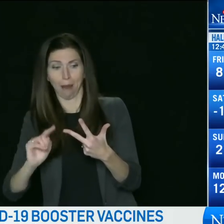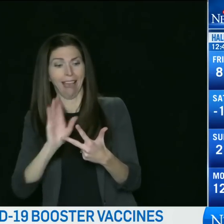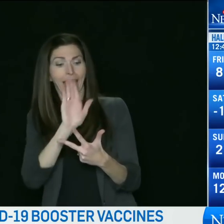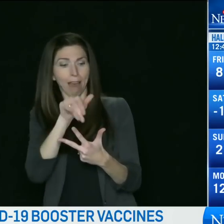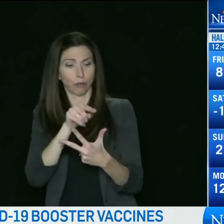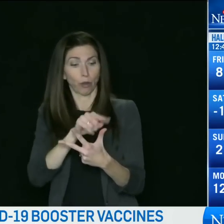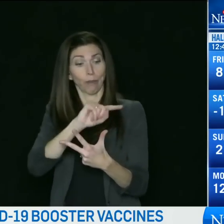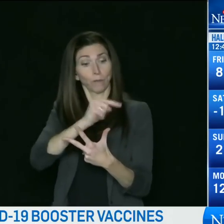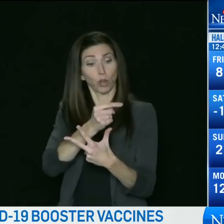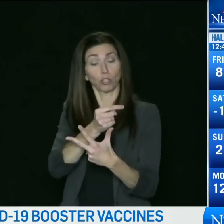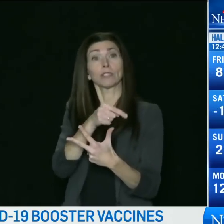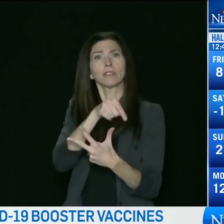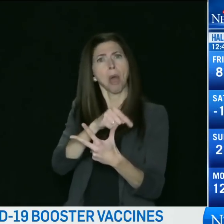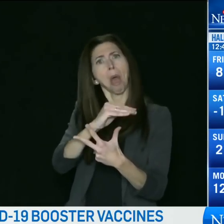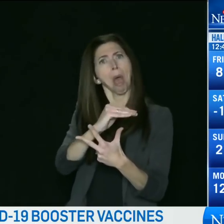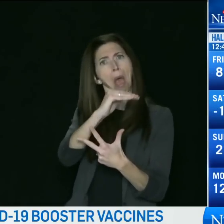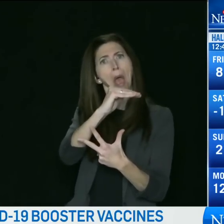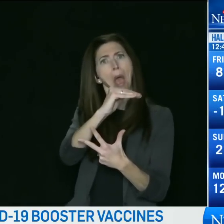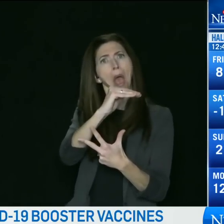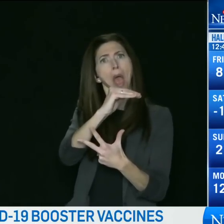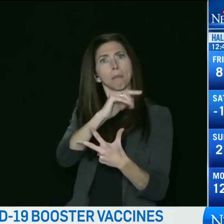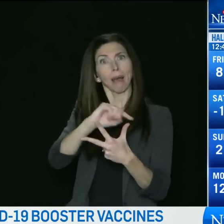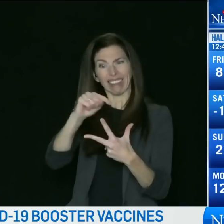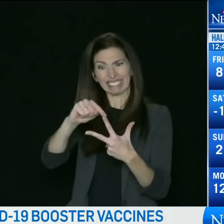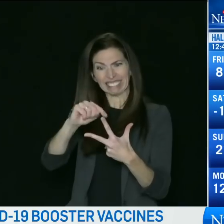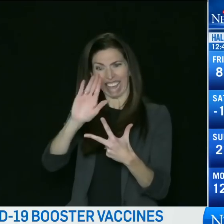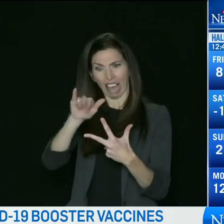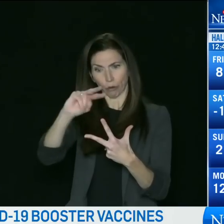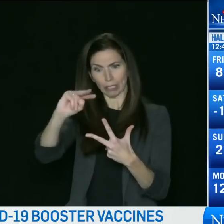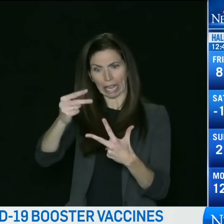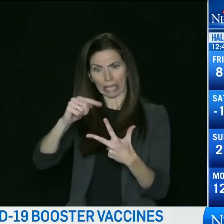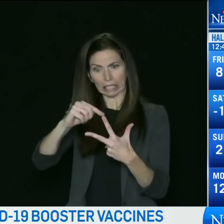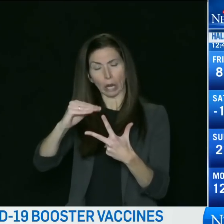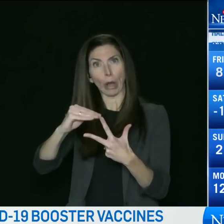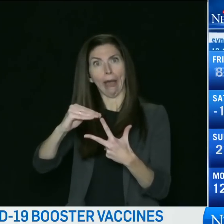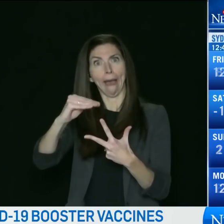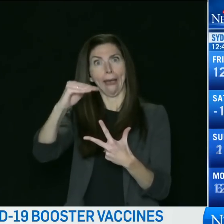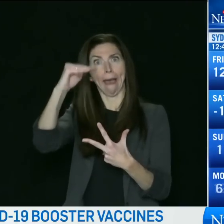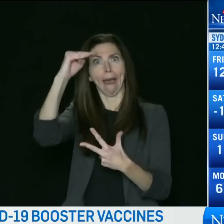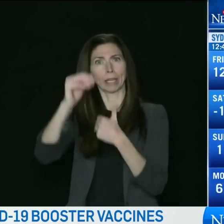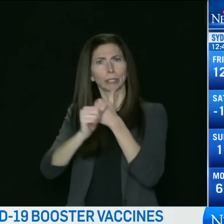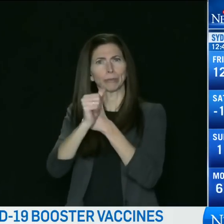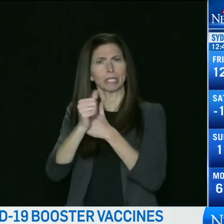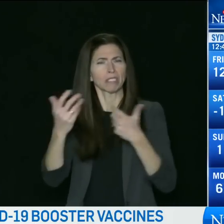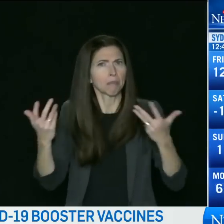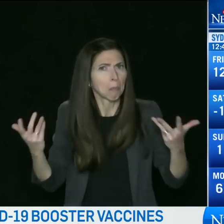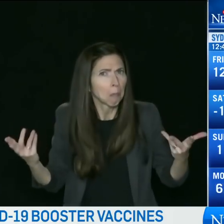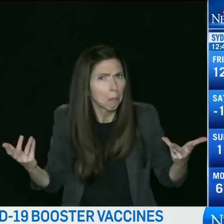DOSE, BUT HIGHER THAN AFTER THE FIRST DOSE. I'M WONDERING IF YOU CAN EXPAND